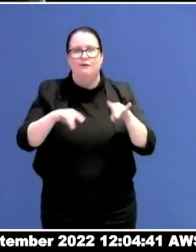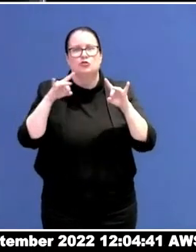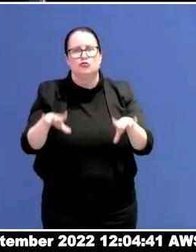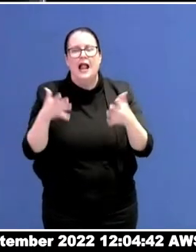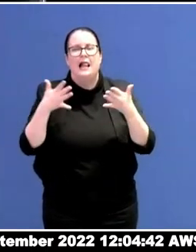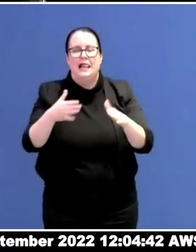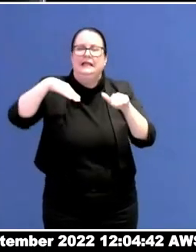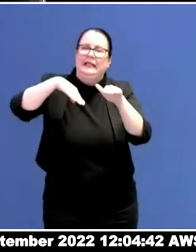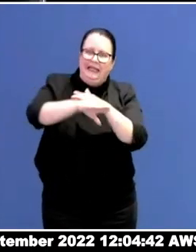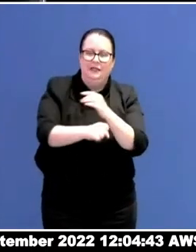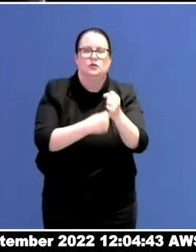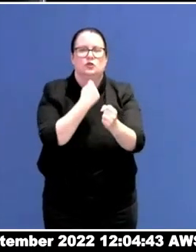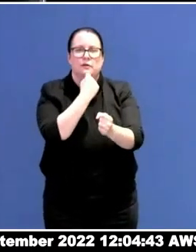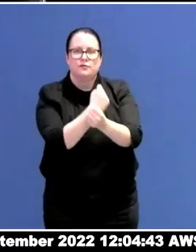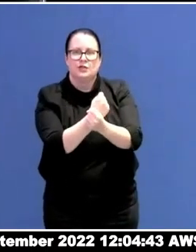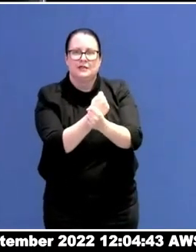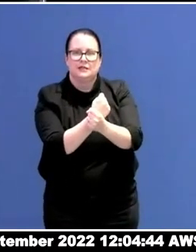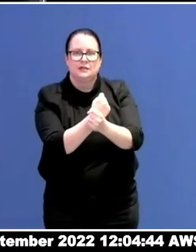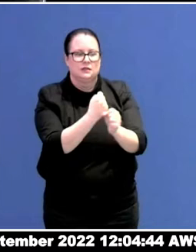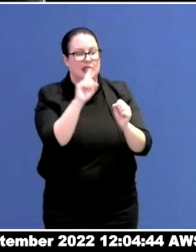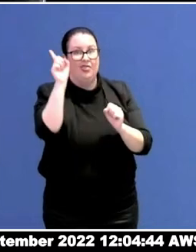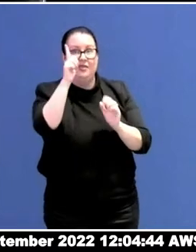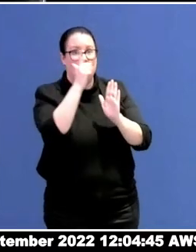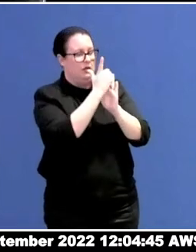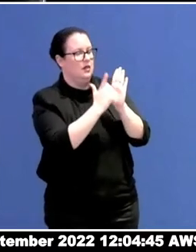can go in and provide a safe, appropriate level of healthcare.